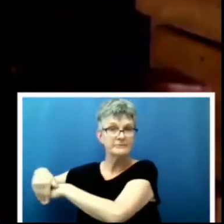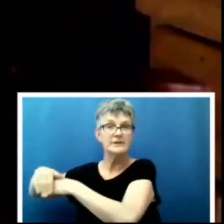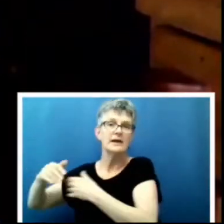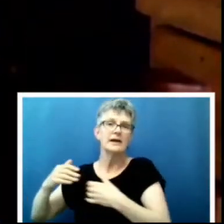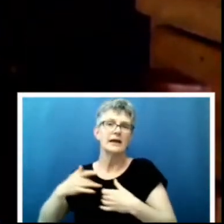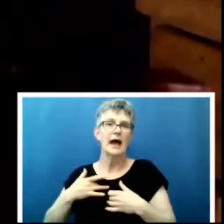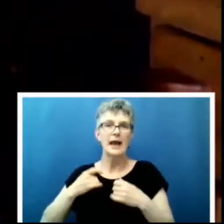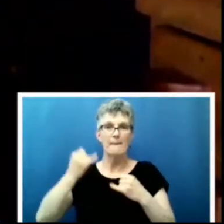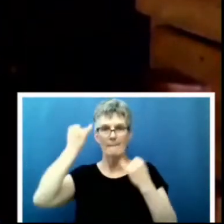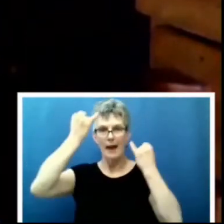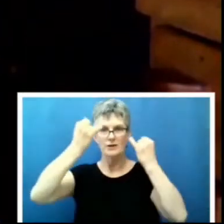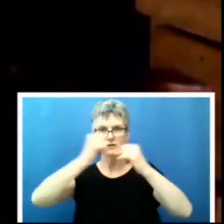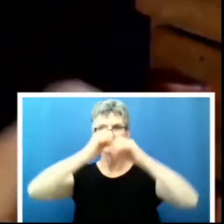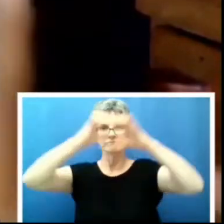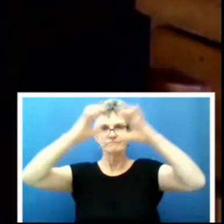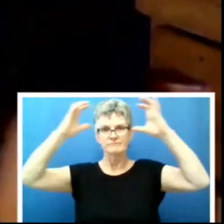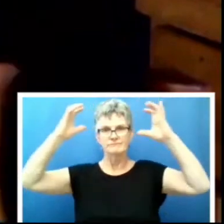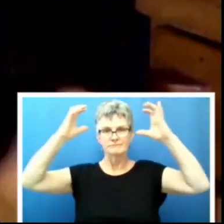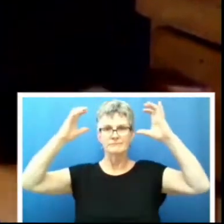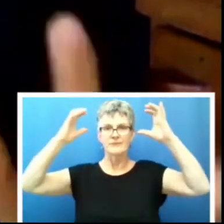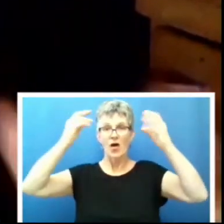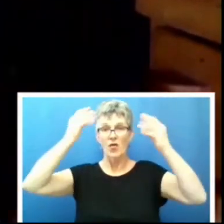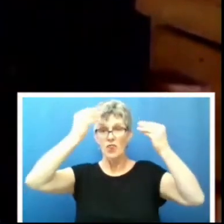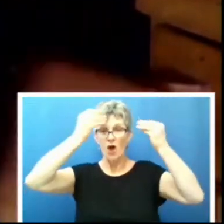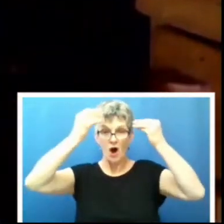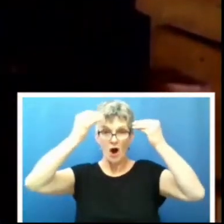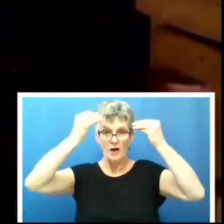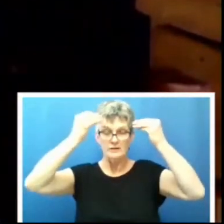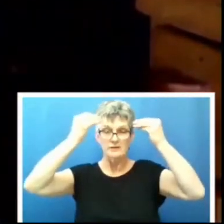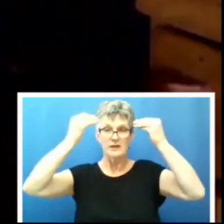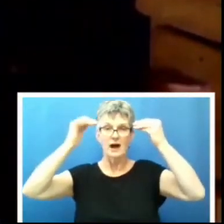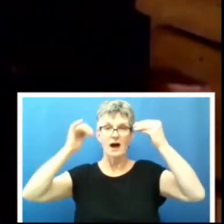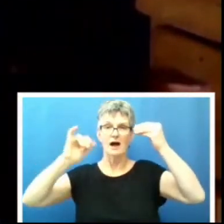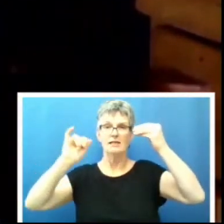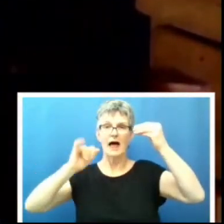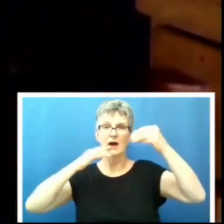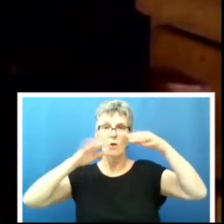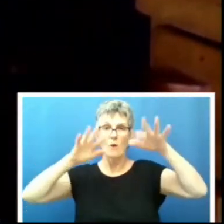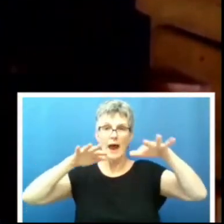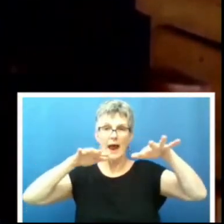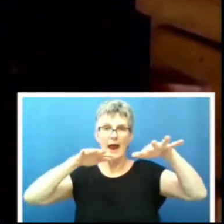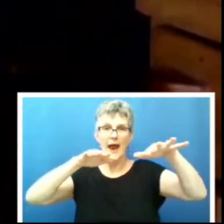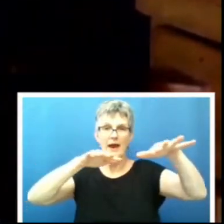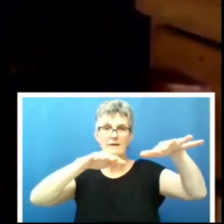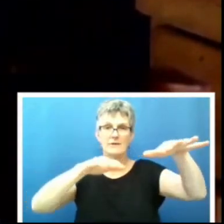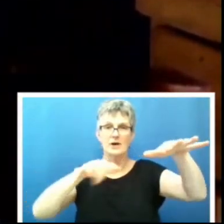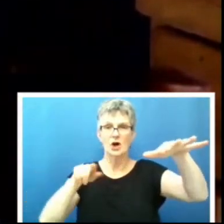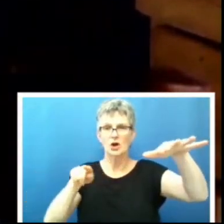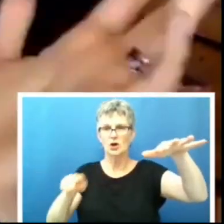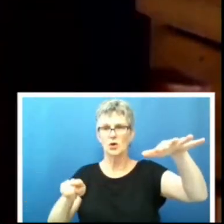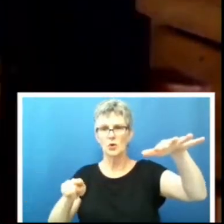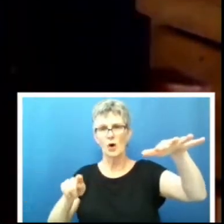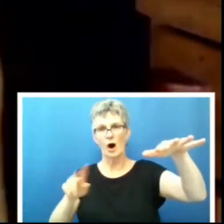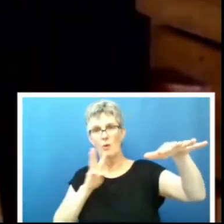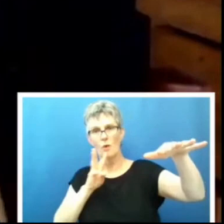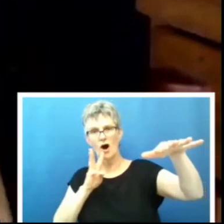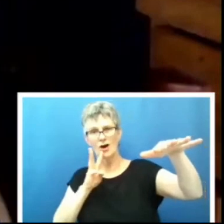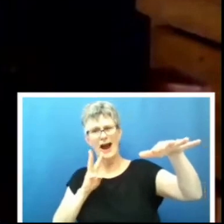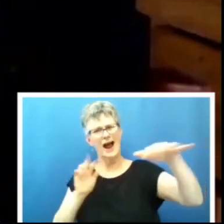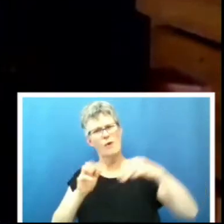Or the water, but you are the water itself so it's not like you can separate that. And maybe that visualization can just help be